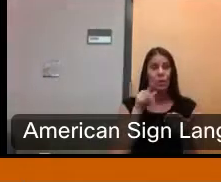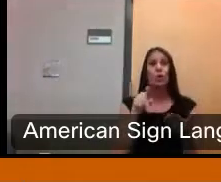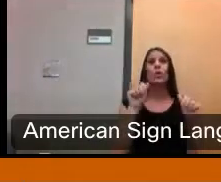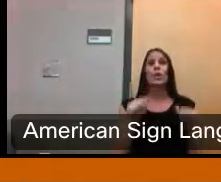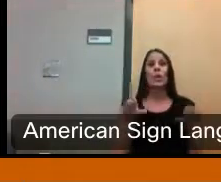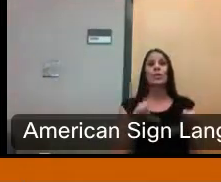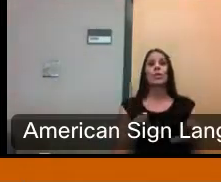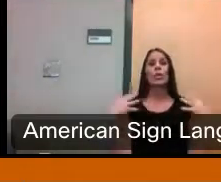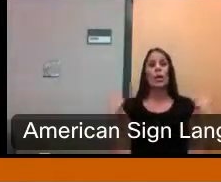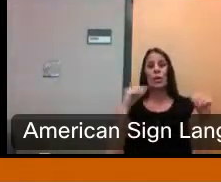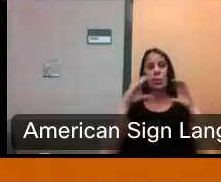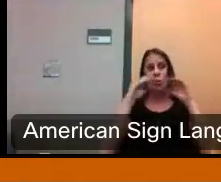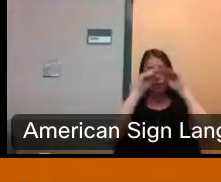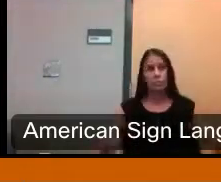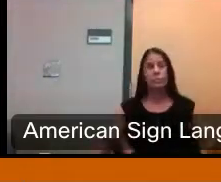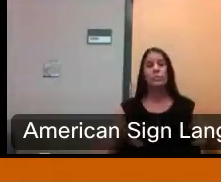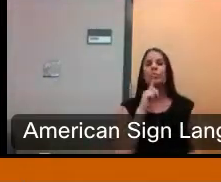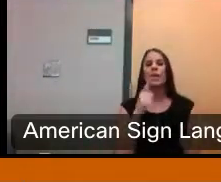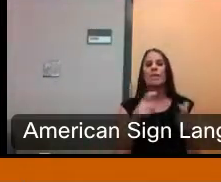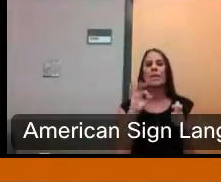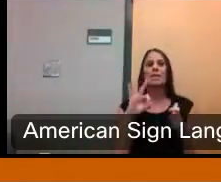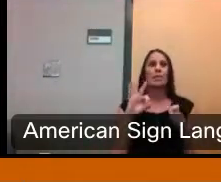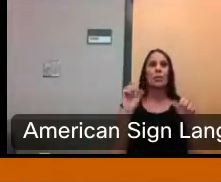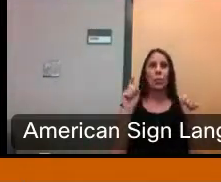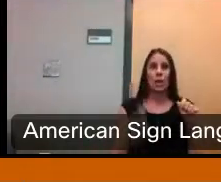you have to. And so we did 17 focus groups in 2 weeks.